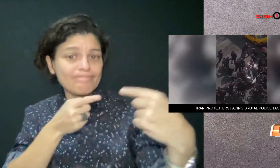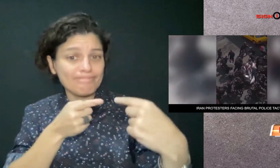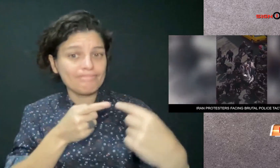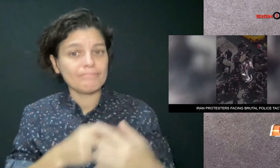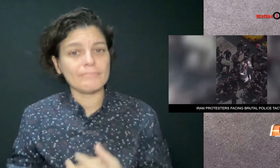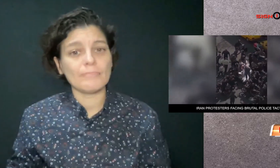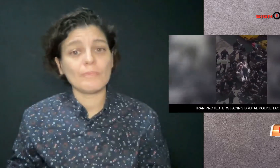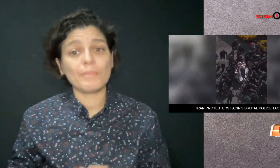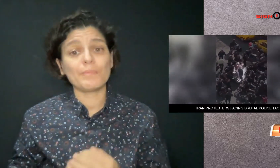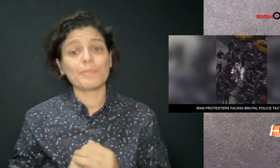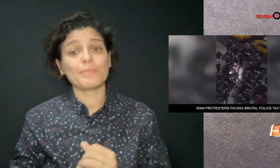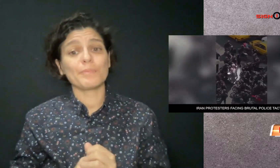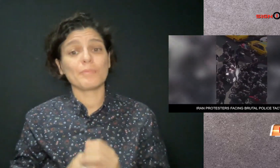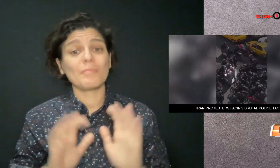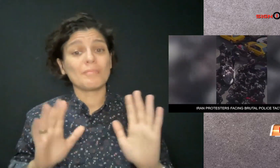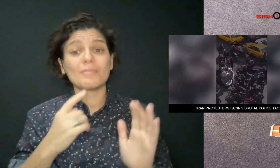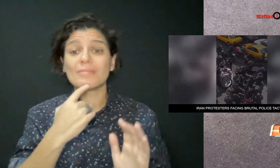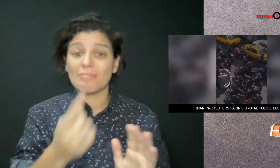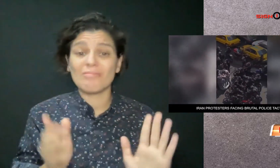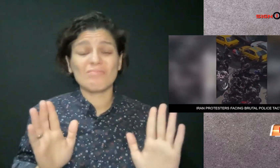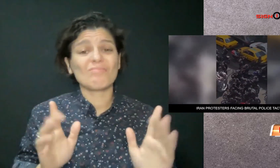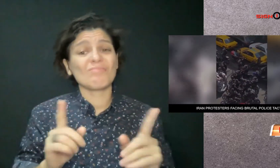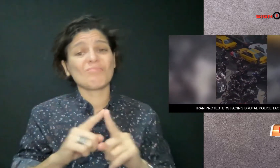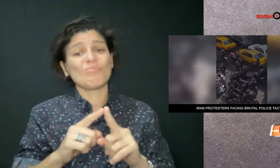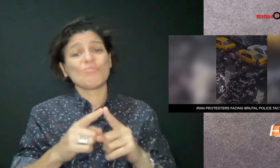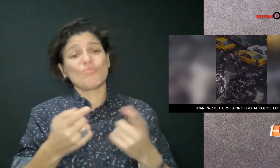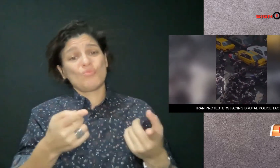but they say it's worth it for their freedom